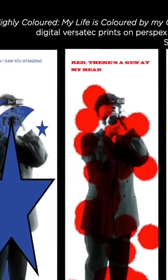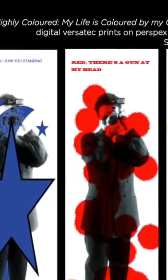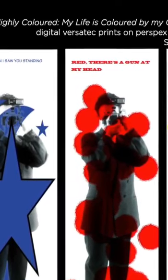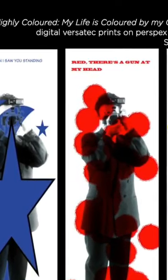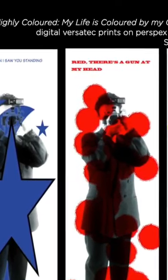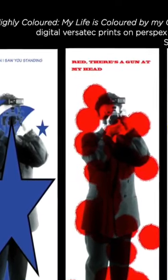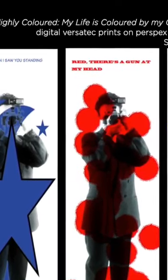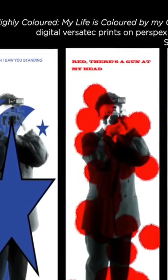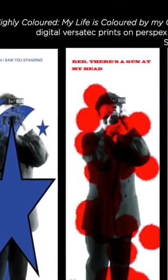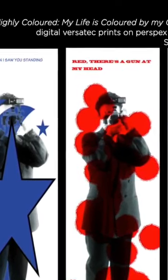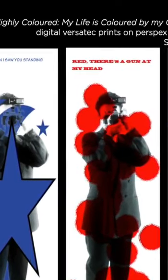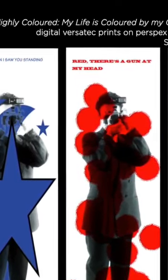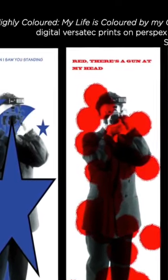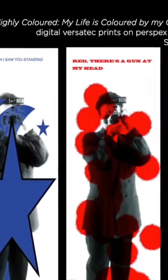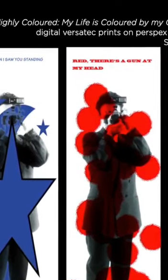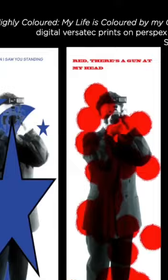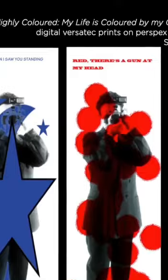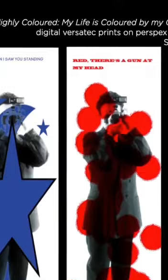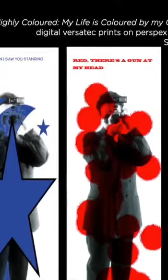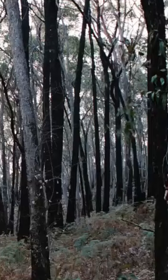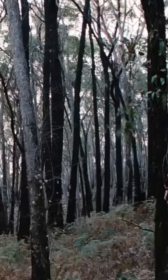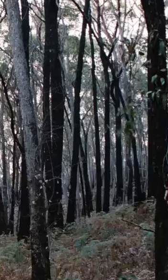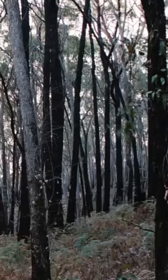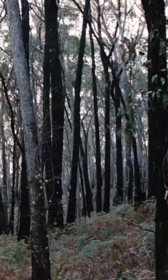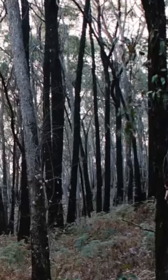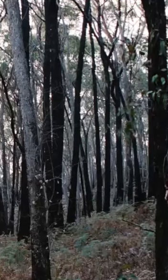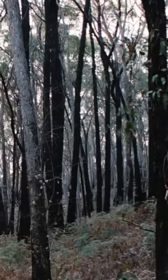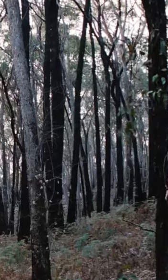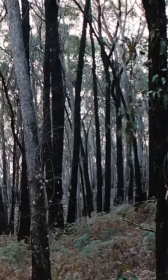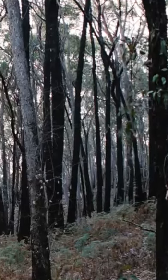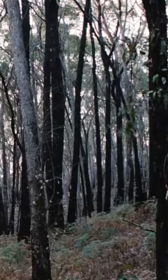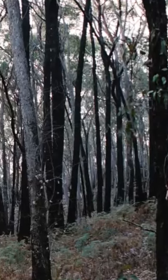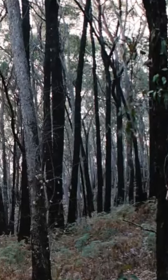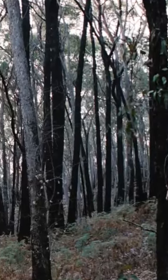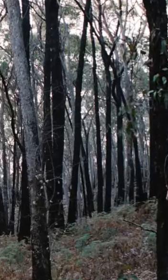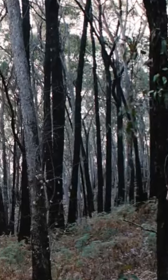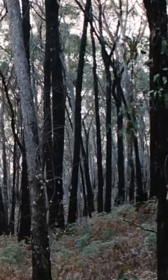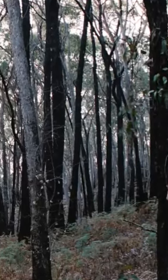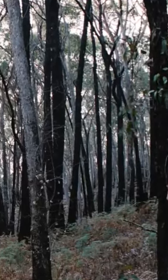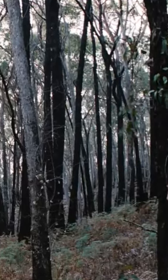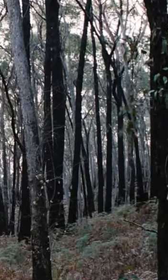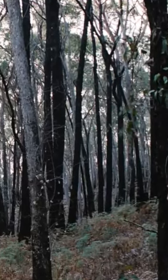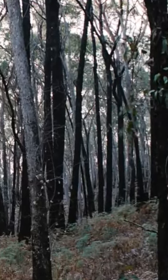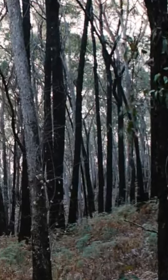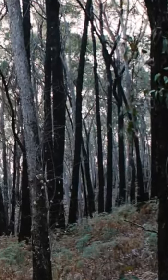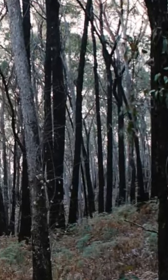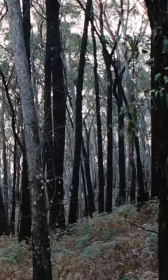Rea's personal practice has been exhibited across Australia, Canada and the UK.